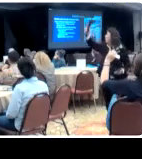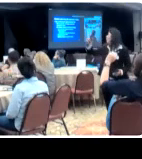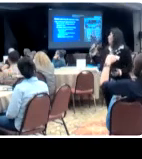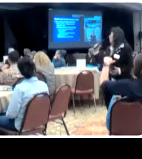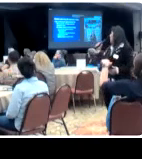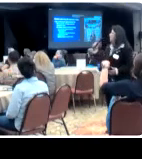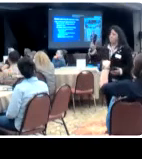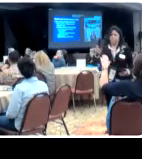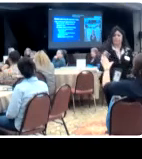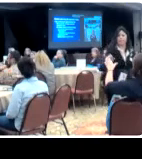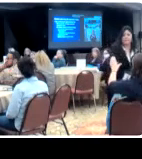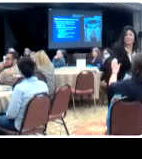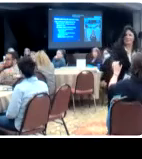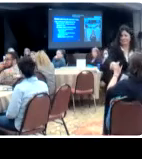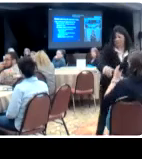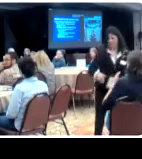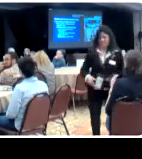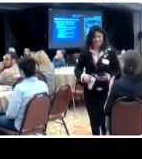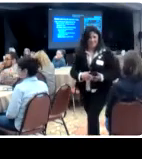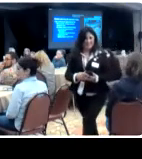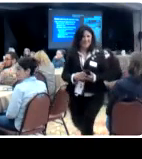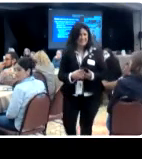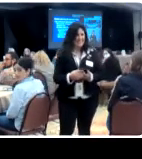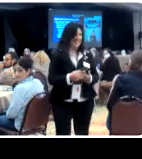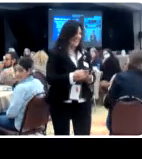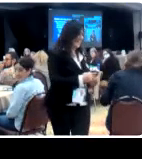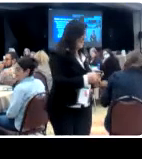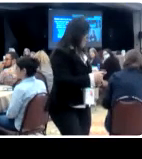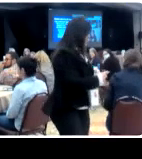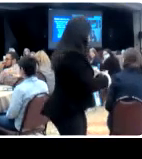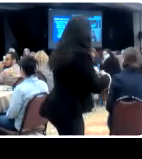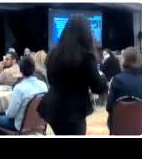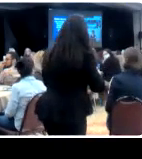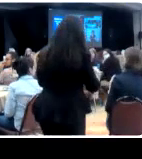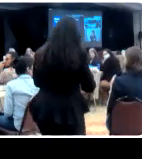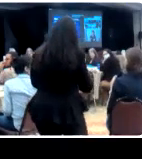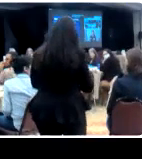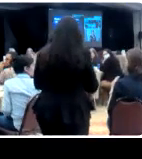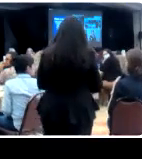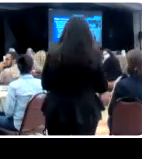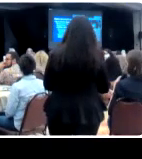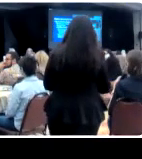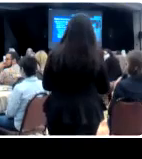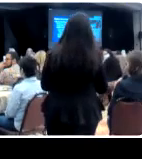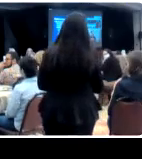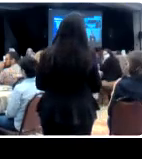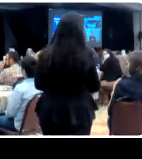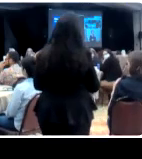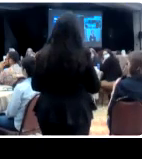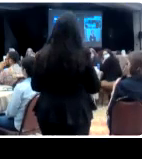not going to be there quickly. You know, we are on